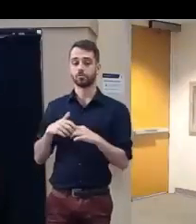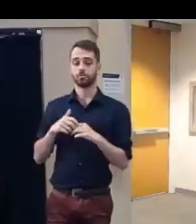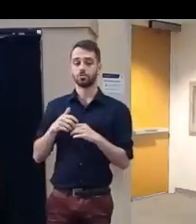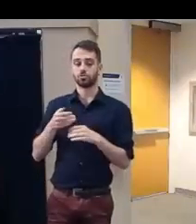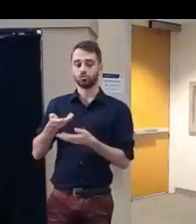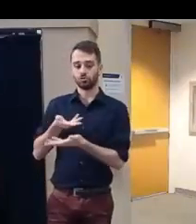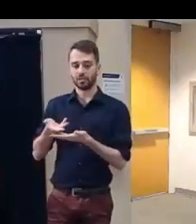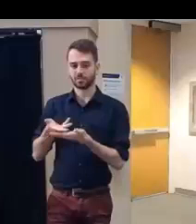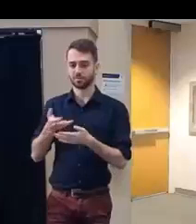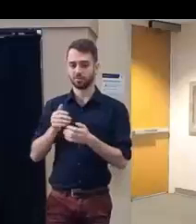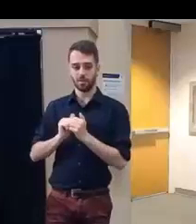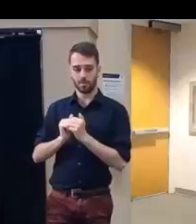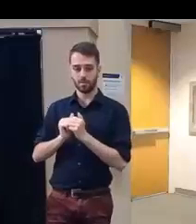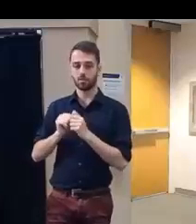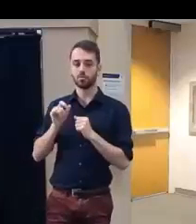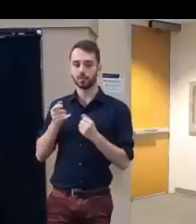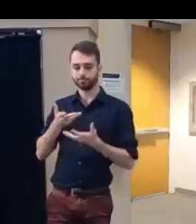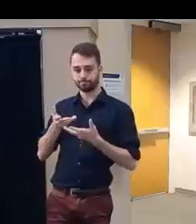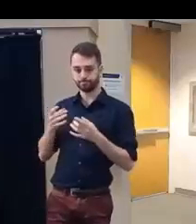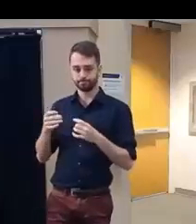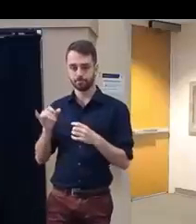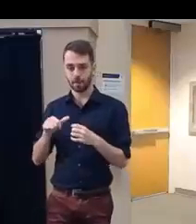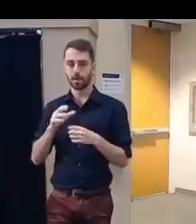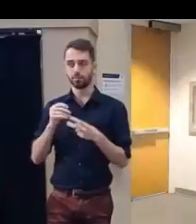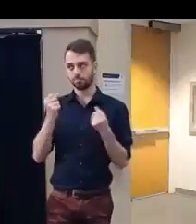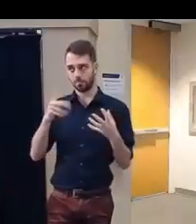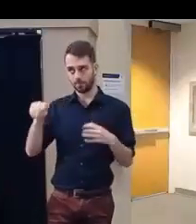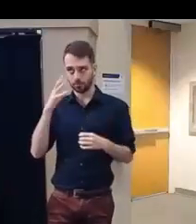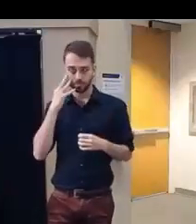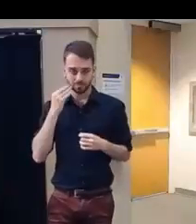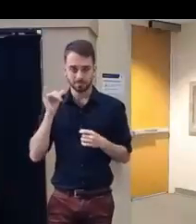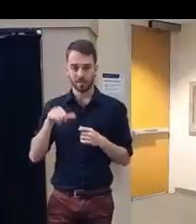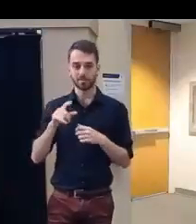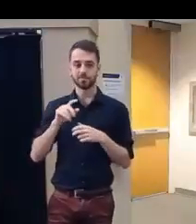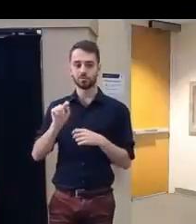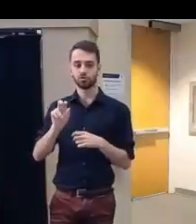I'm sure most people in the room are familiar with that practice demonstrate verbal and